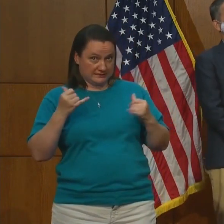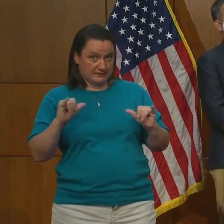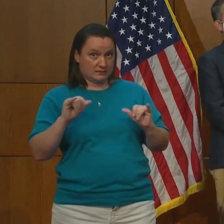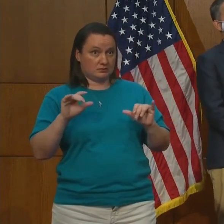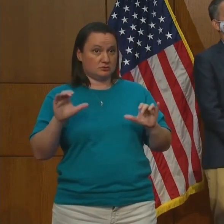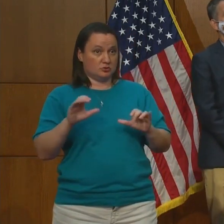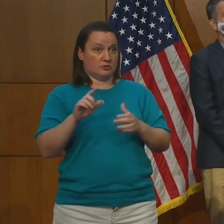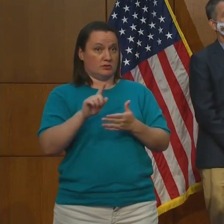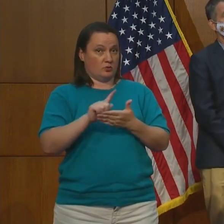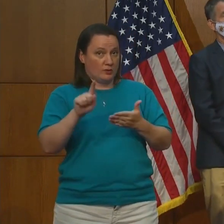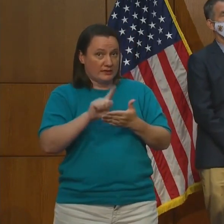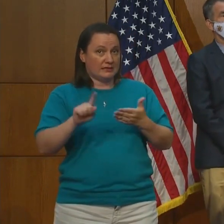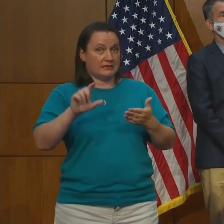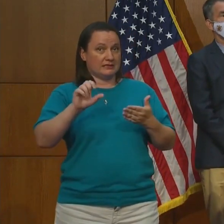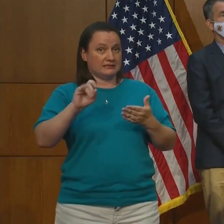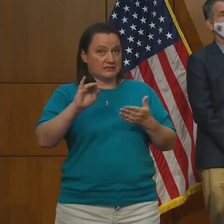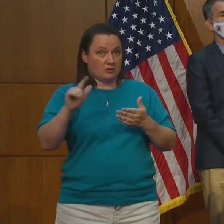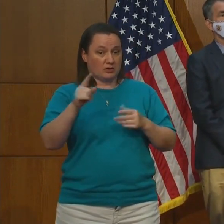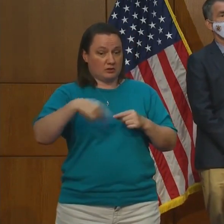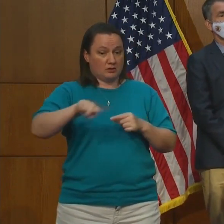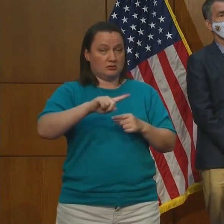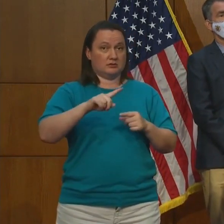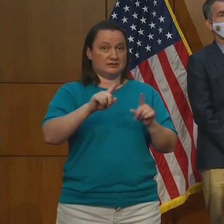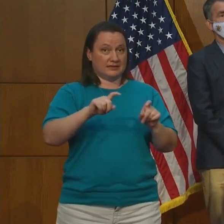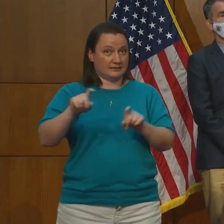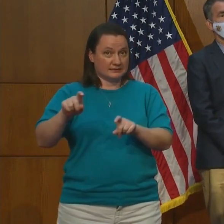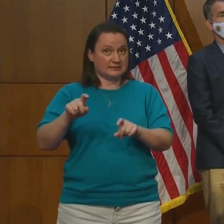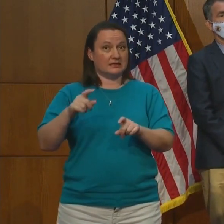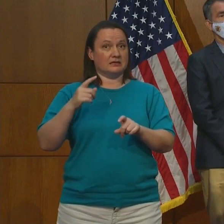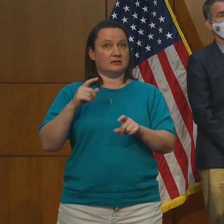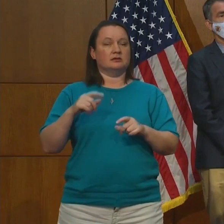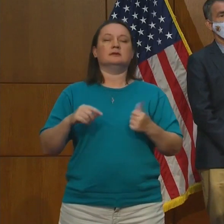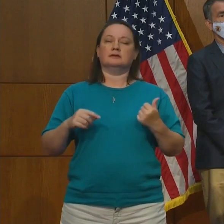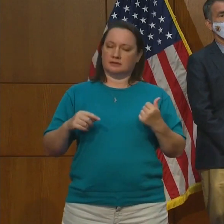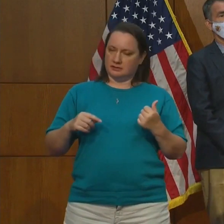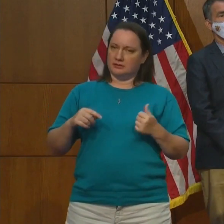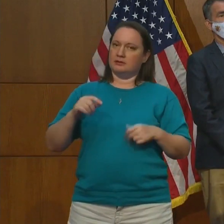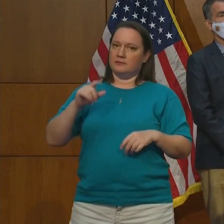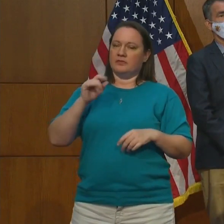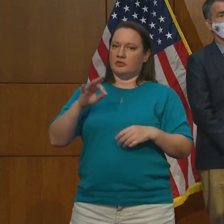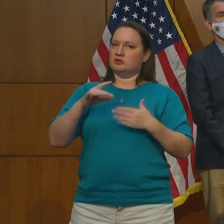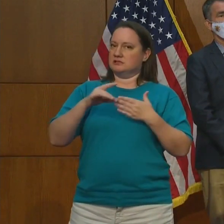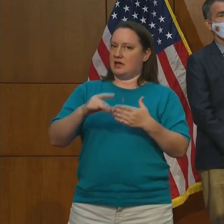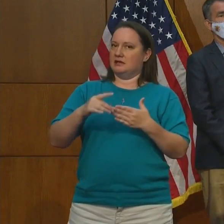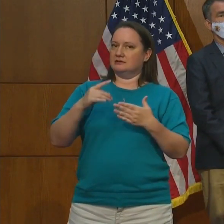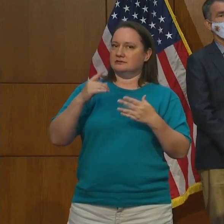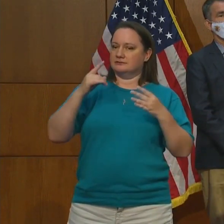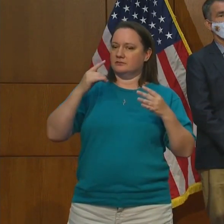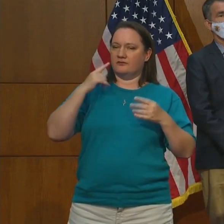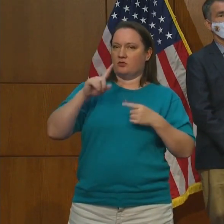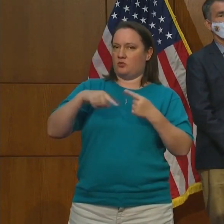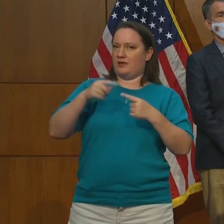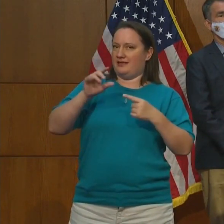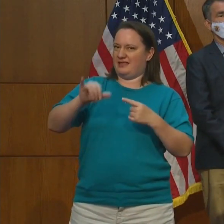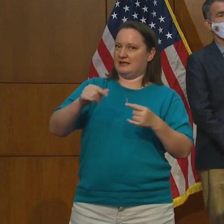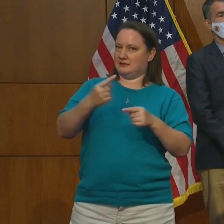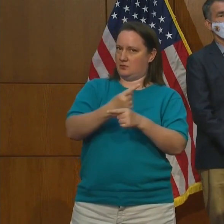WHERE IT DEEMS THE PURPOSE AT THE WEEKLY SERIAL TYPE THANK. IN FACILITIES AND ALSO. WHERE